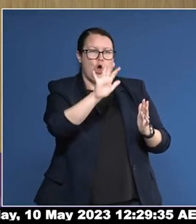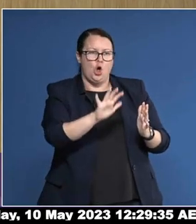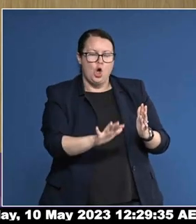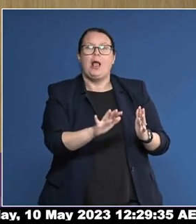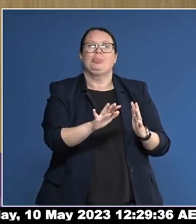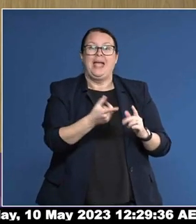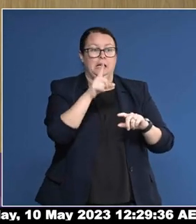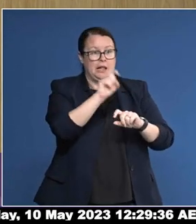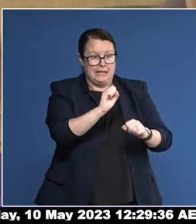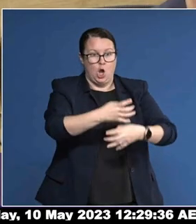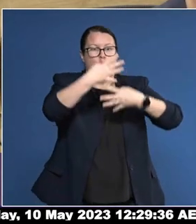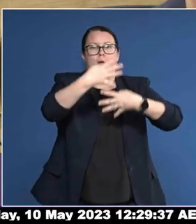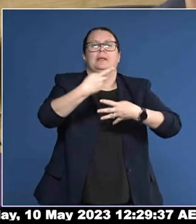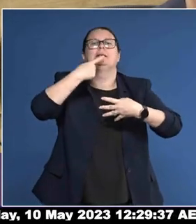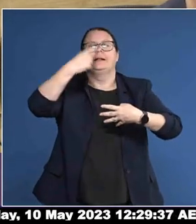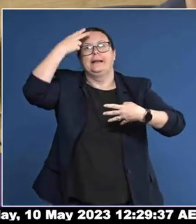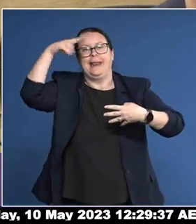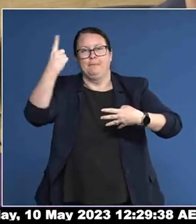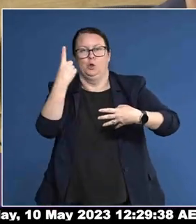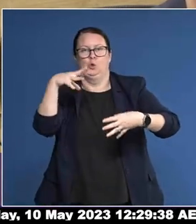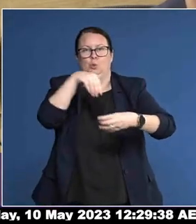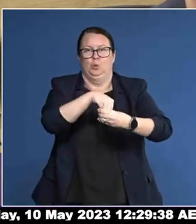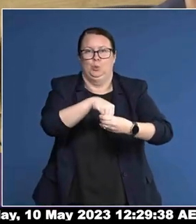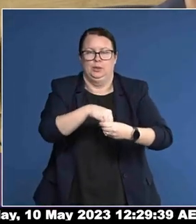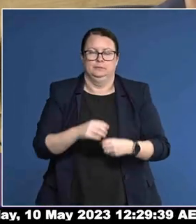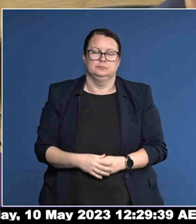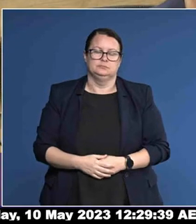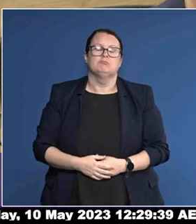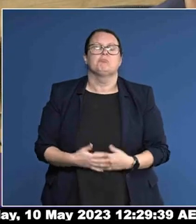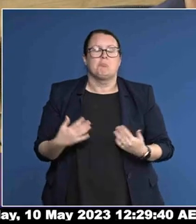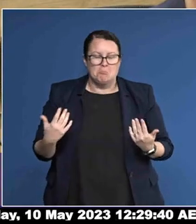et cetera. MS EASTMAN: And in the ordinary course, say, for example, police officers